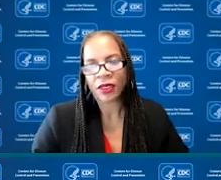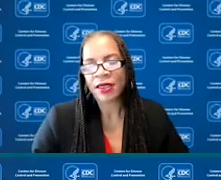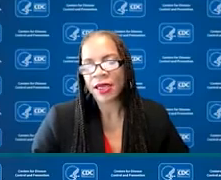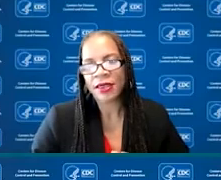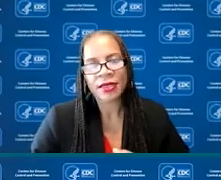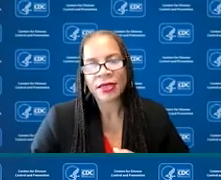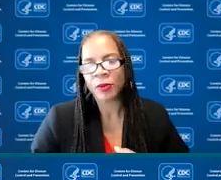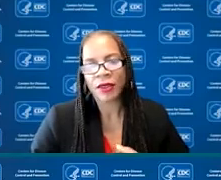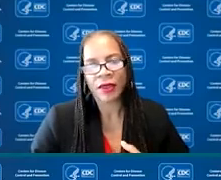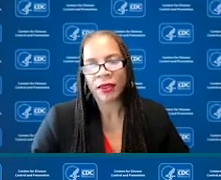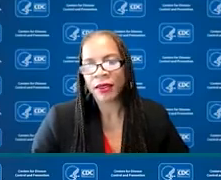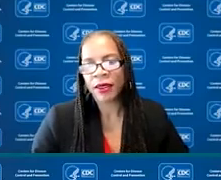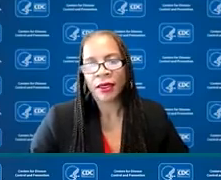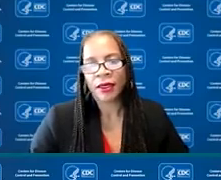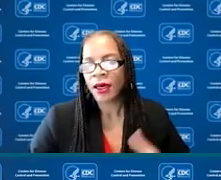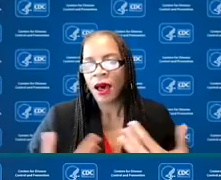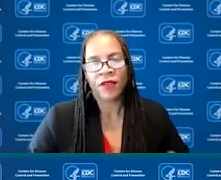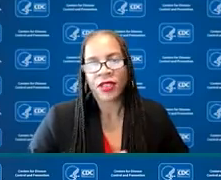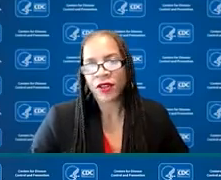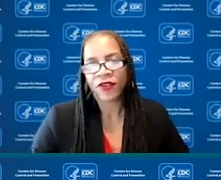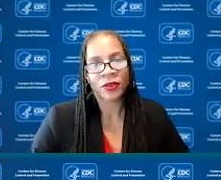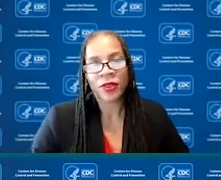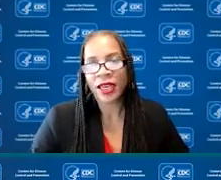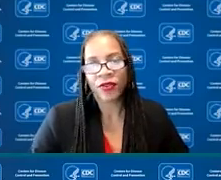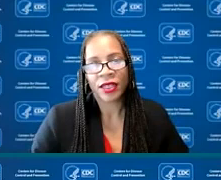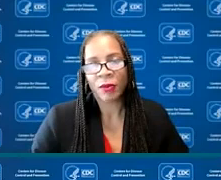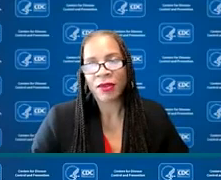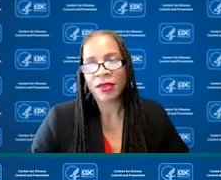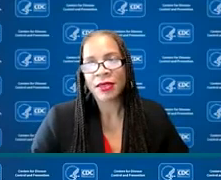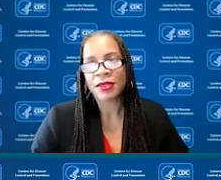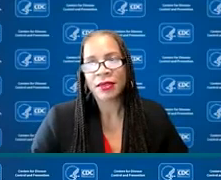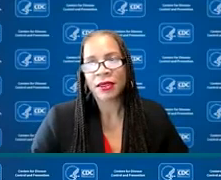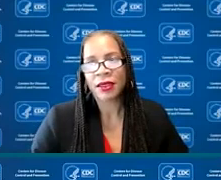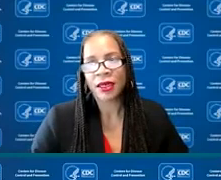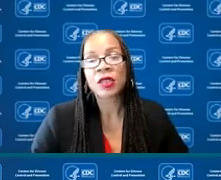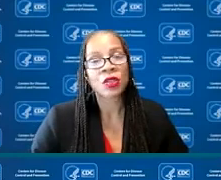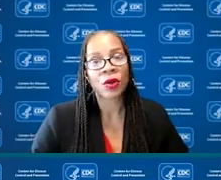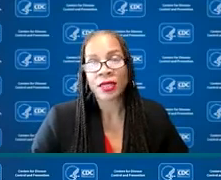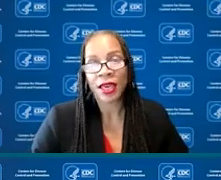And this is something that all of us are faced with every day. I mean this is a historic time.